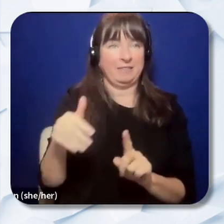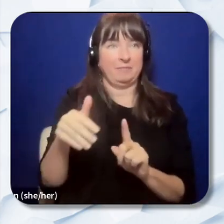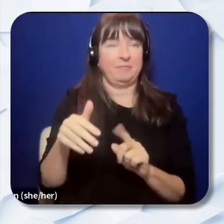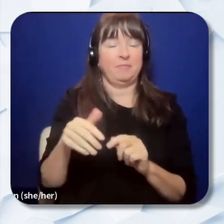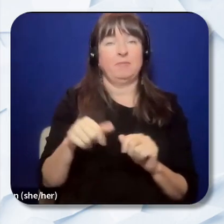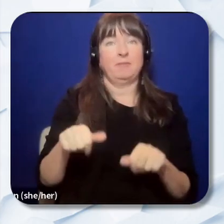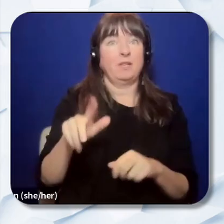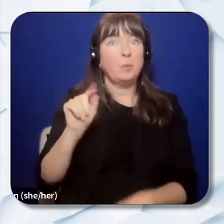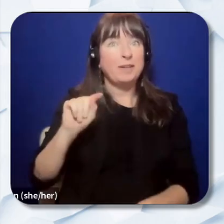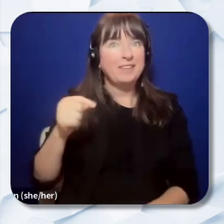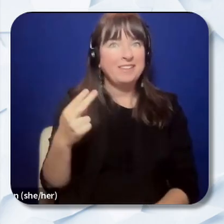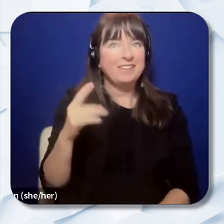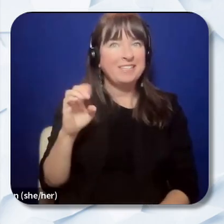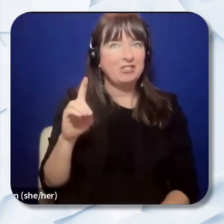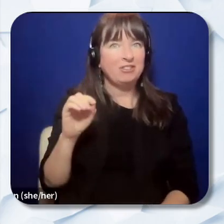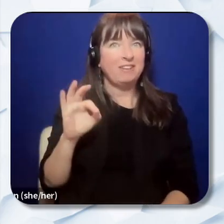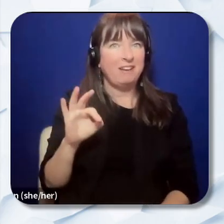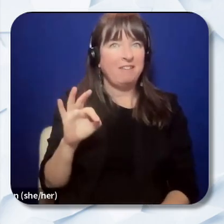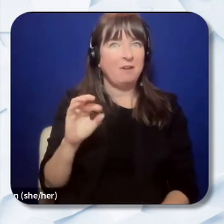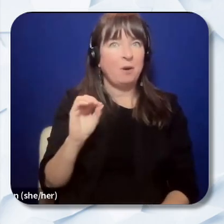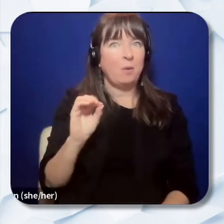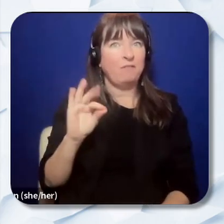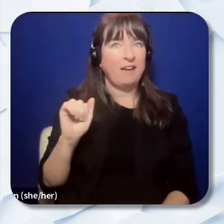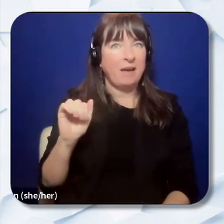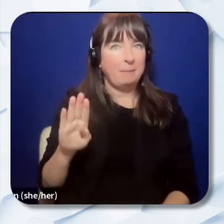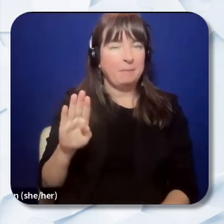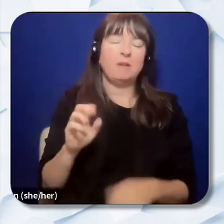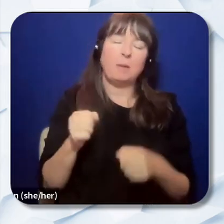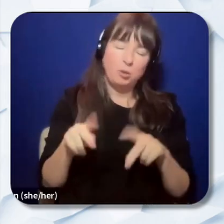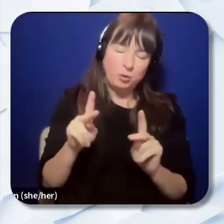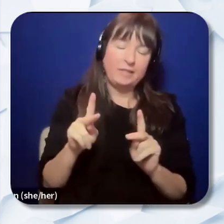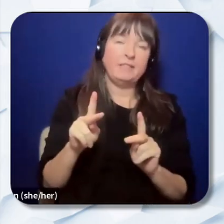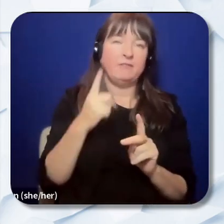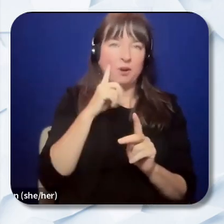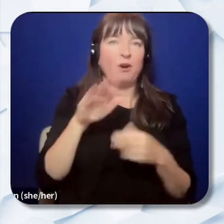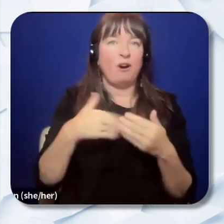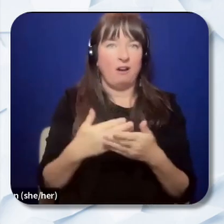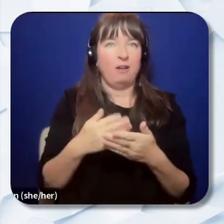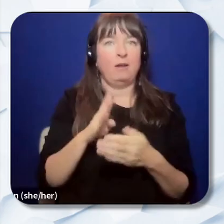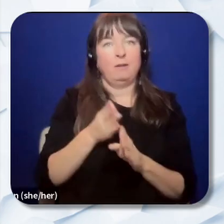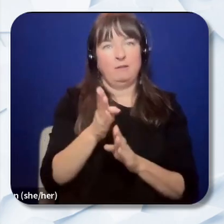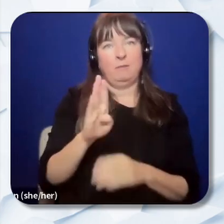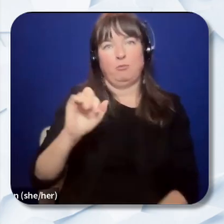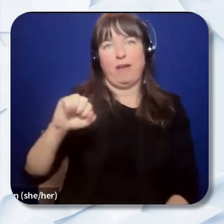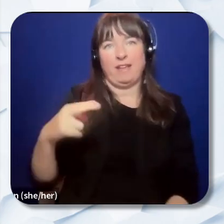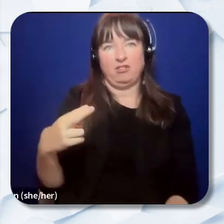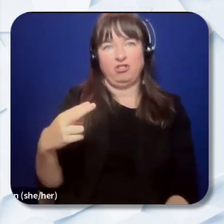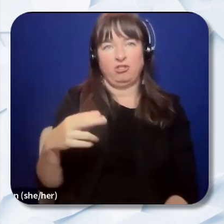20th edition of the OFAB or the Opportunities For All Branch pre-kindergarten through third